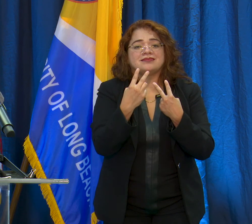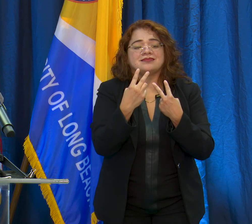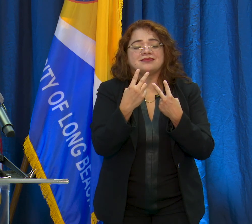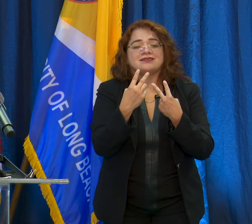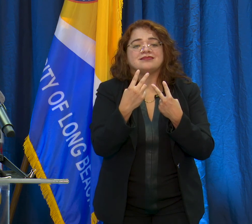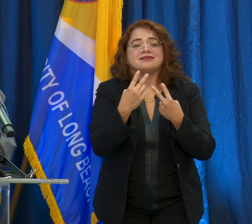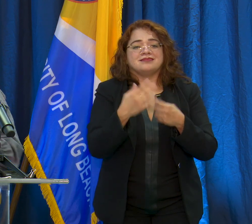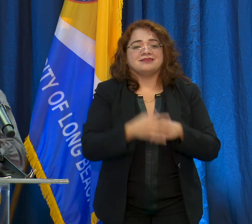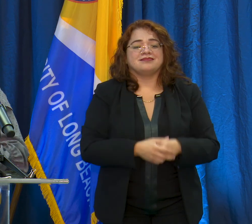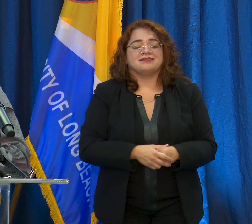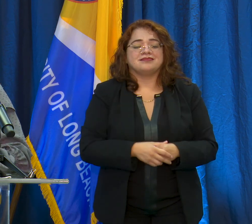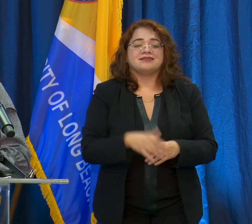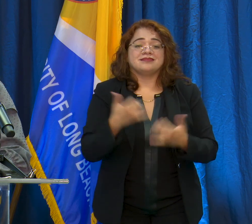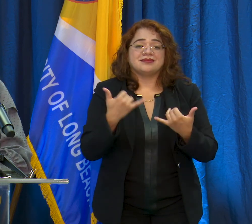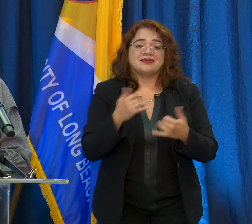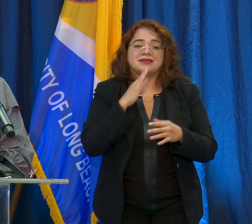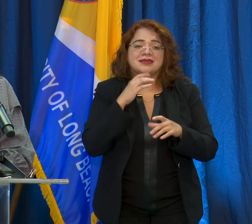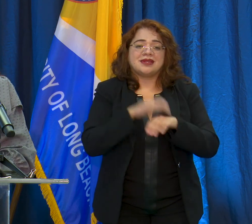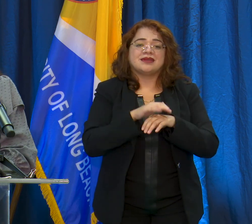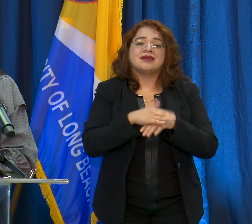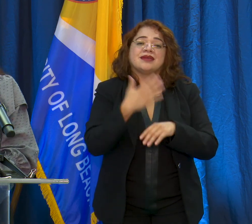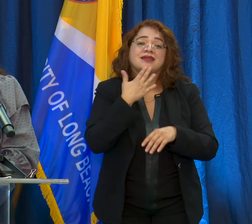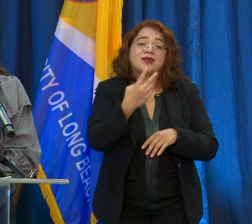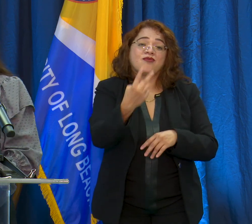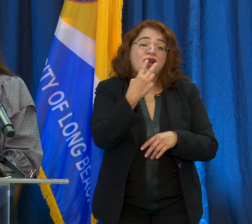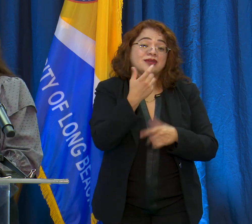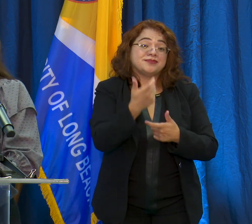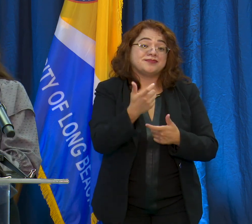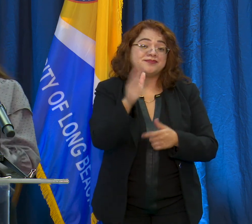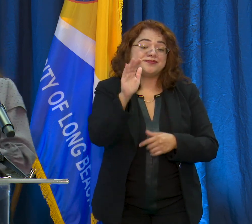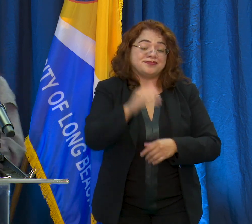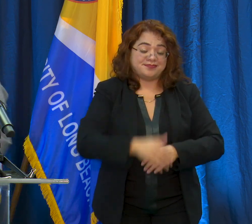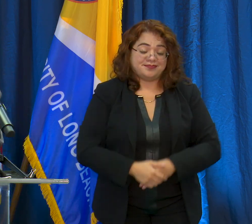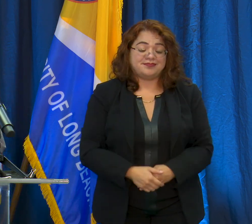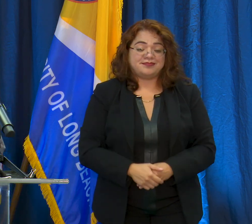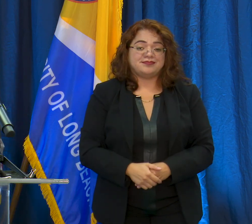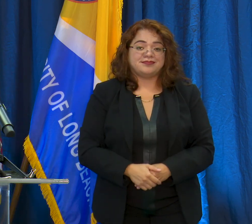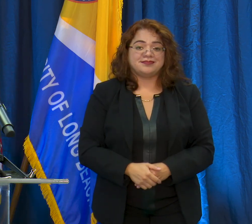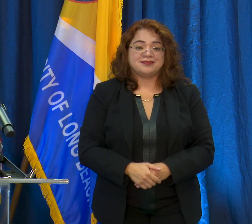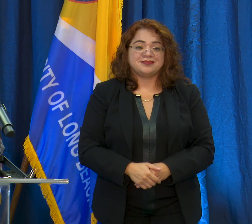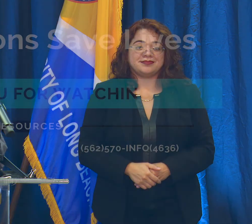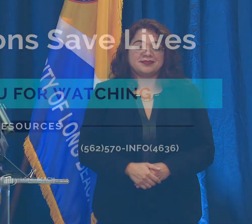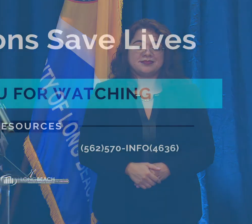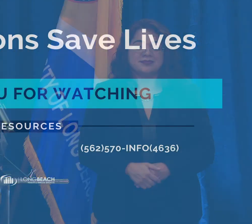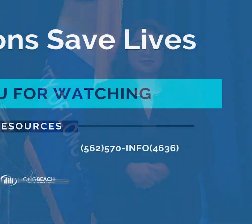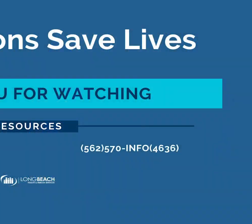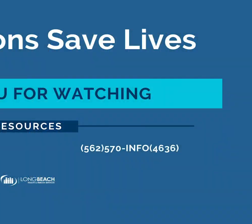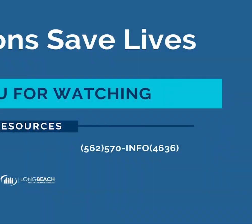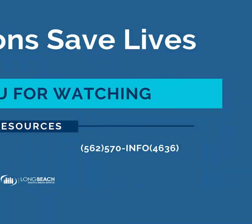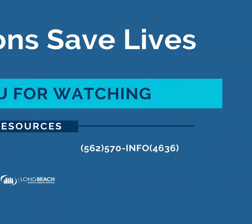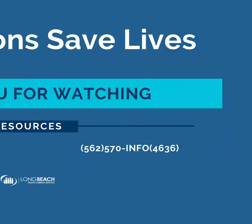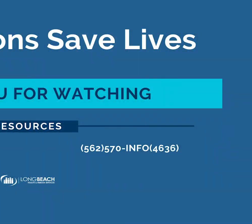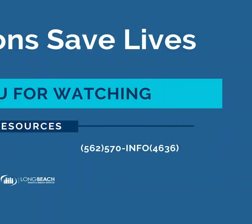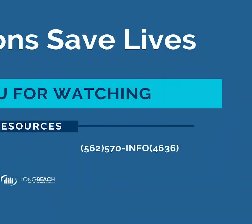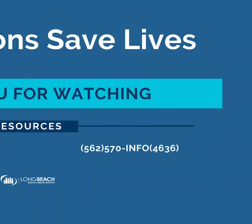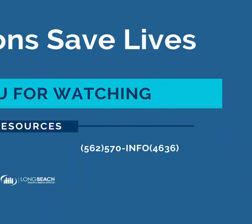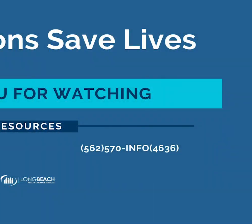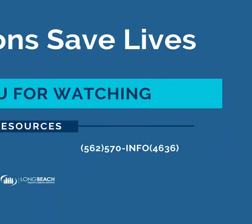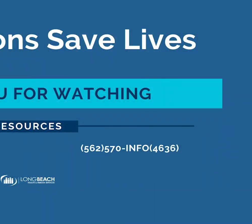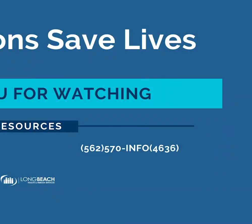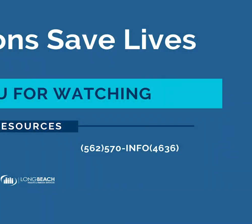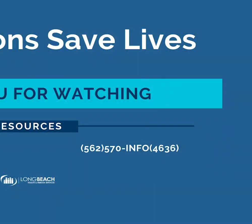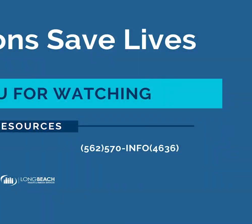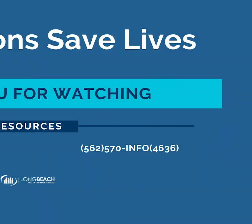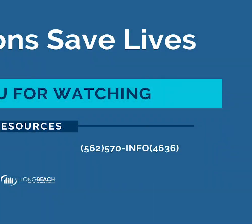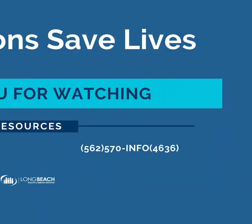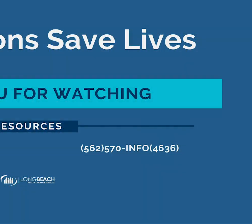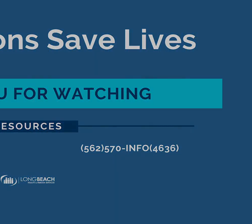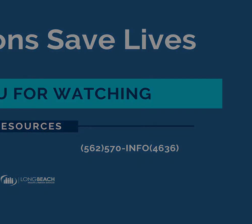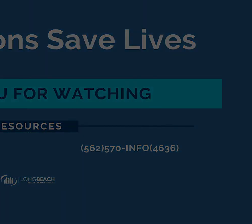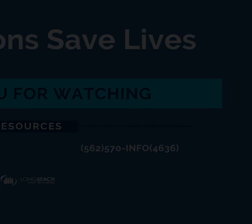That is all for today, thank you for joining us.